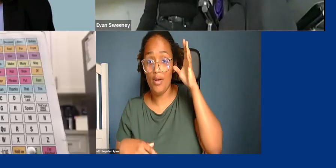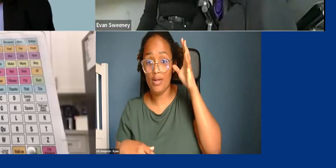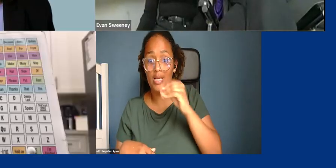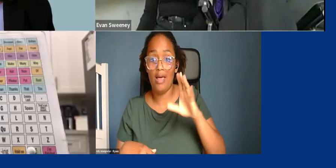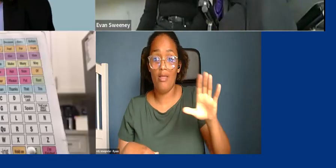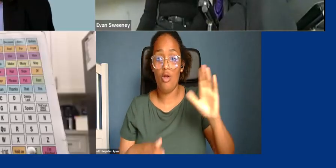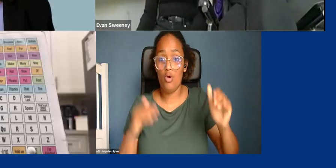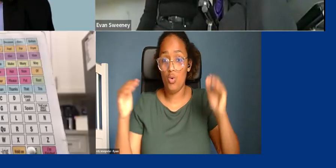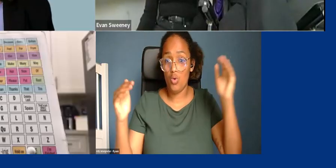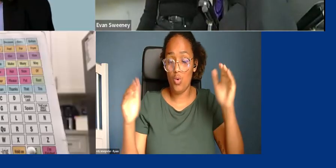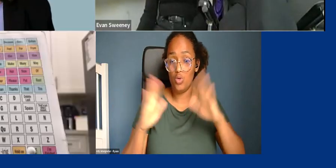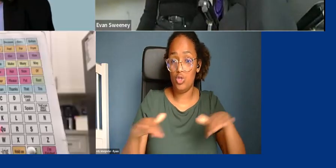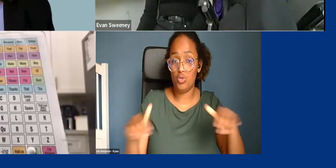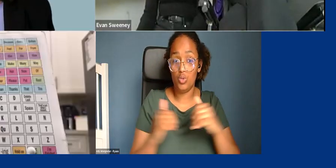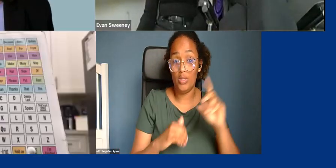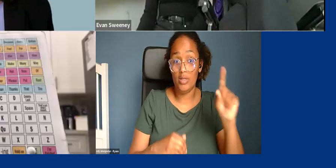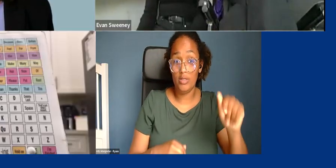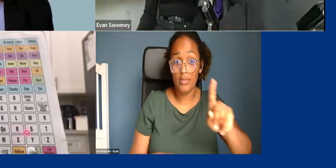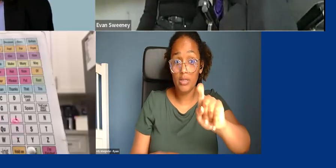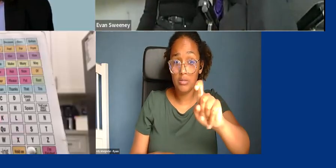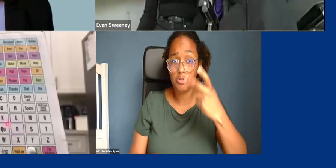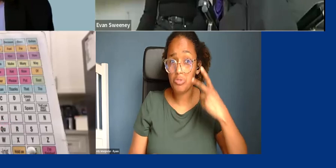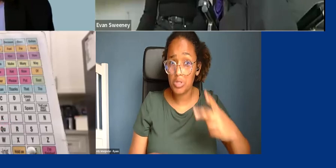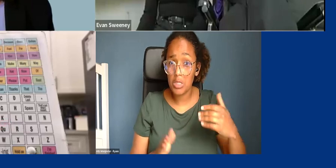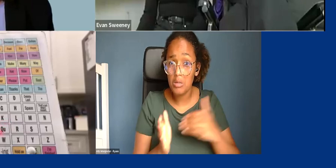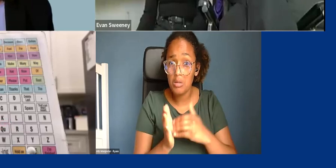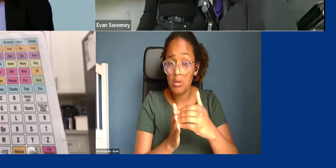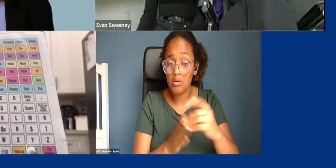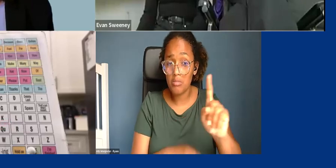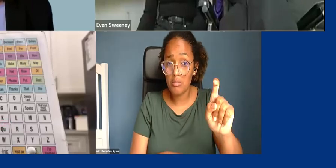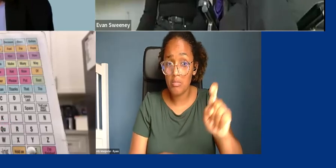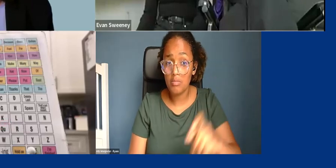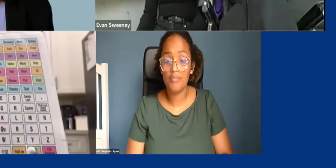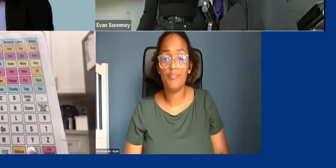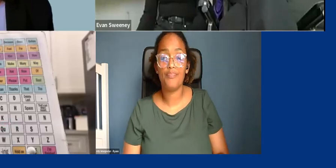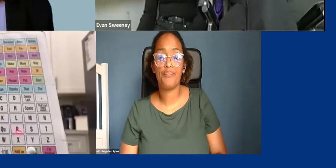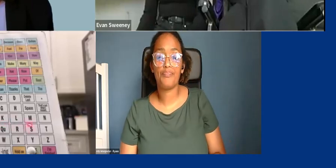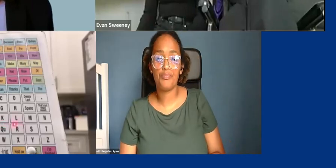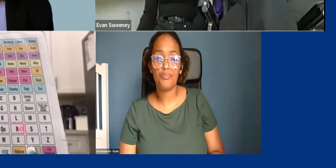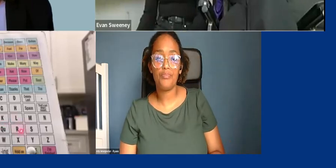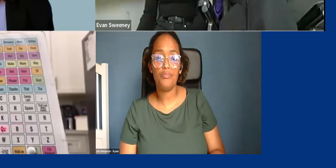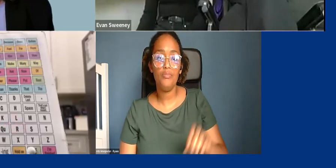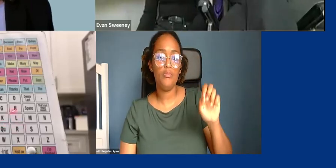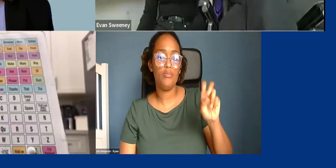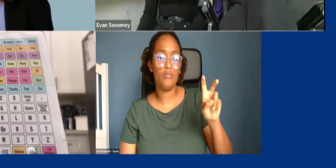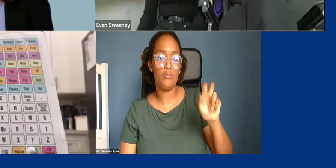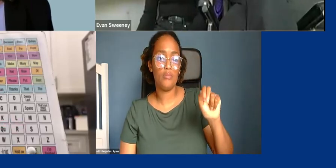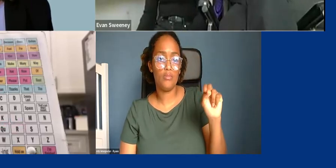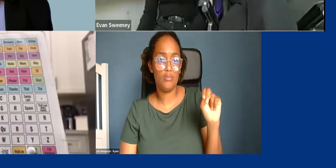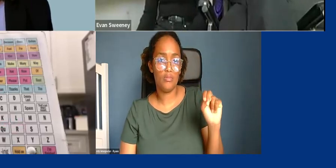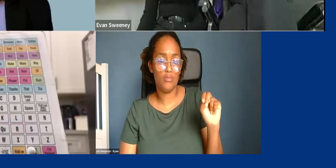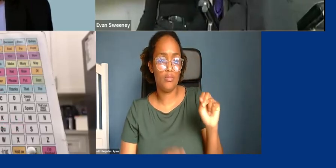Yes. P-A-R. Parents.